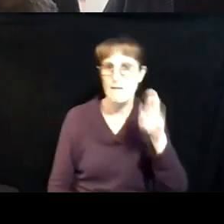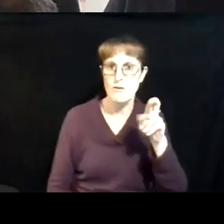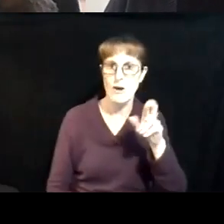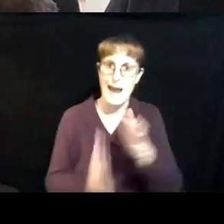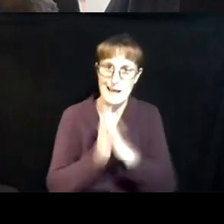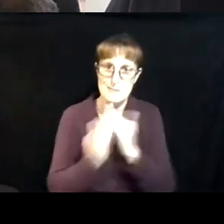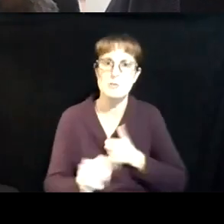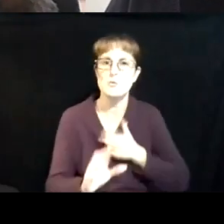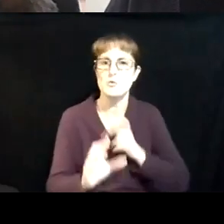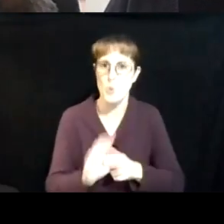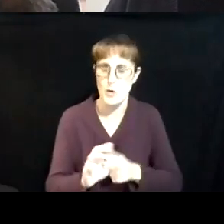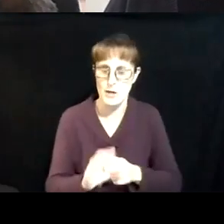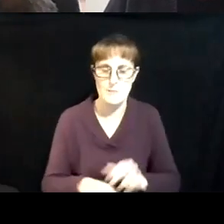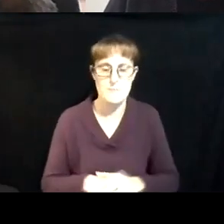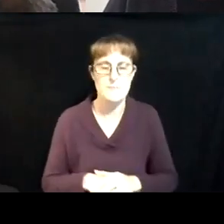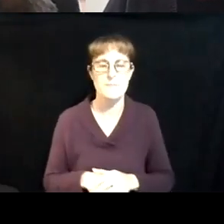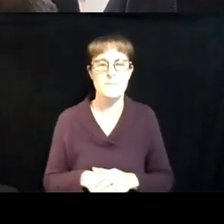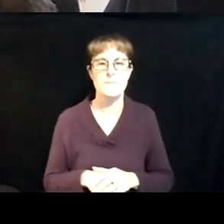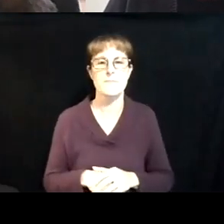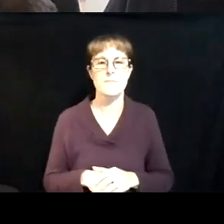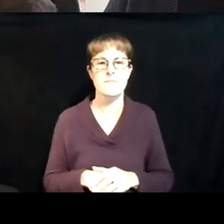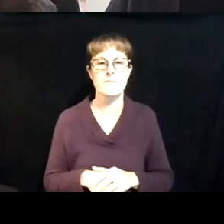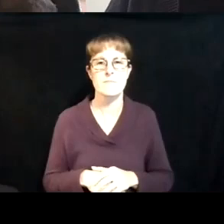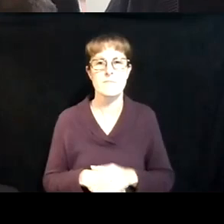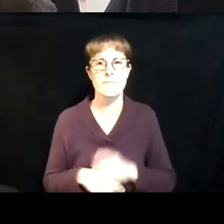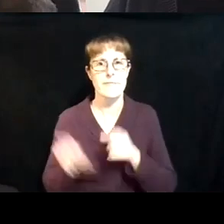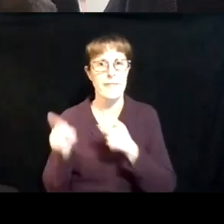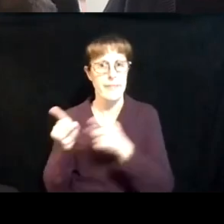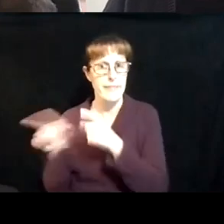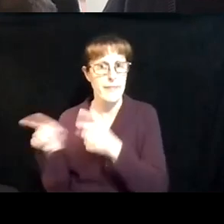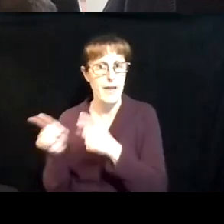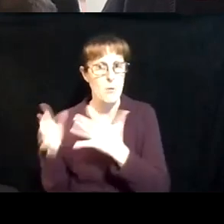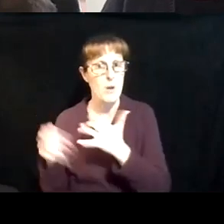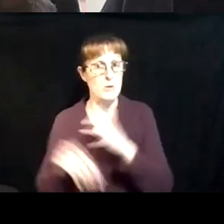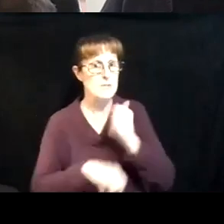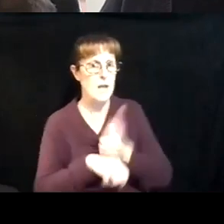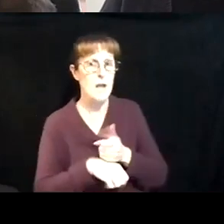Clearly, they wanted to establish that she really was a real person,